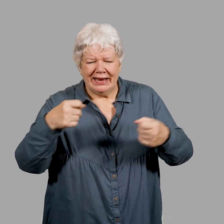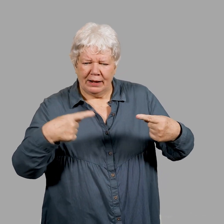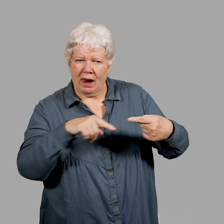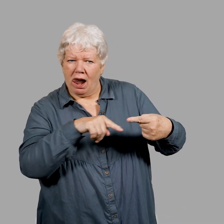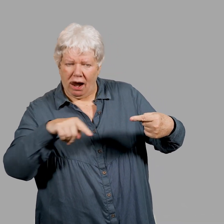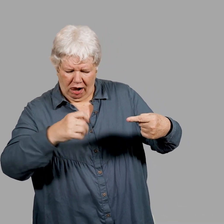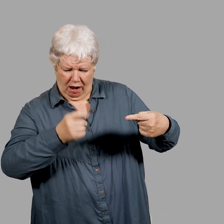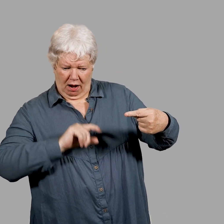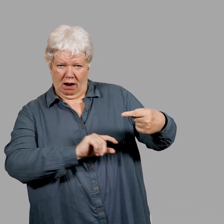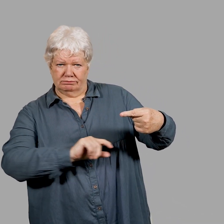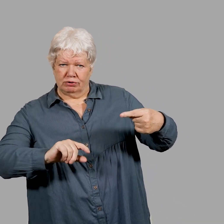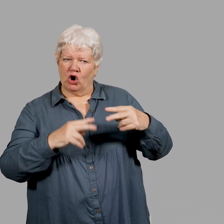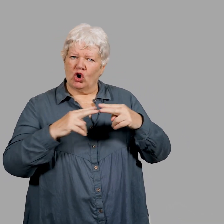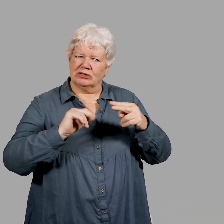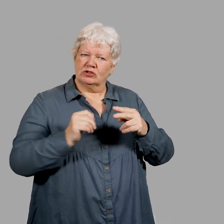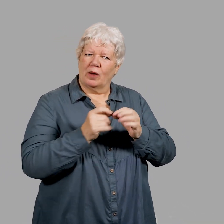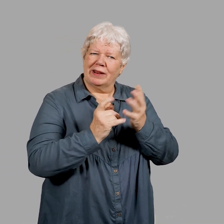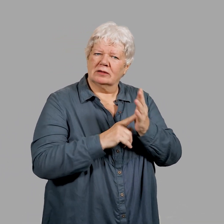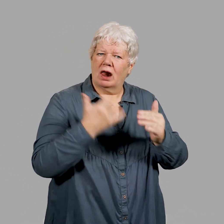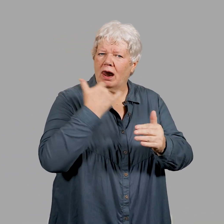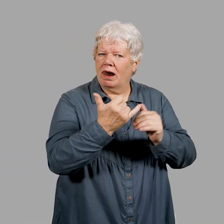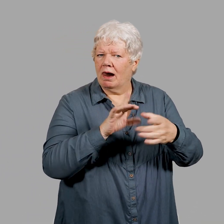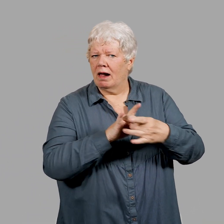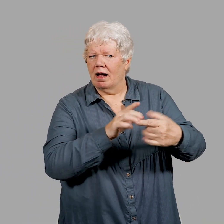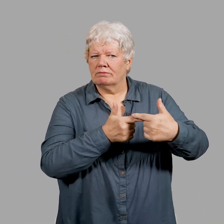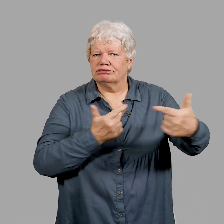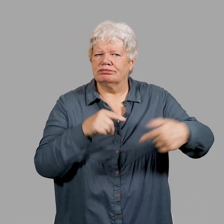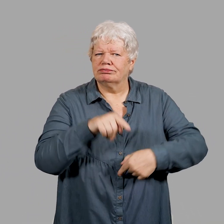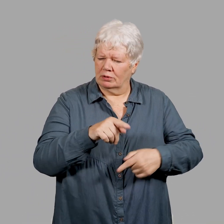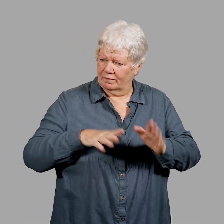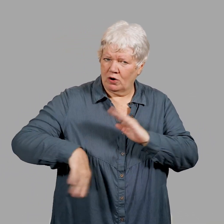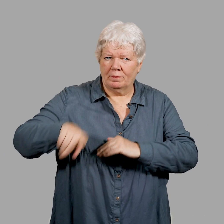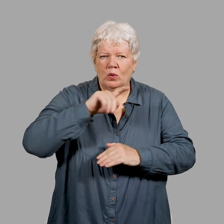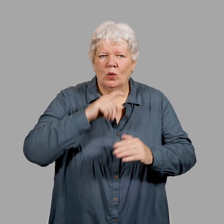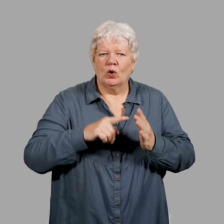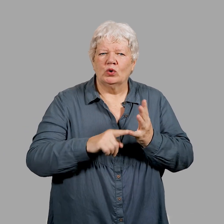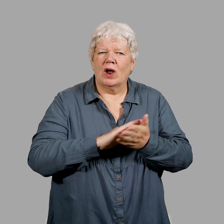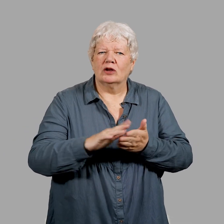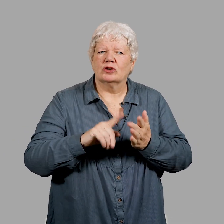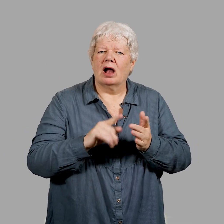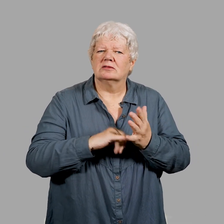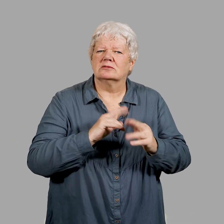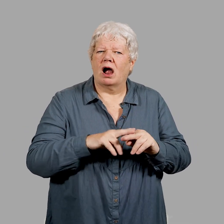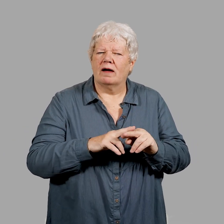in email signatures by UHI staff.